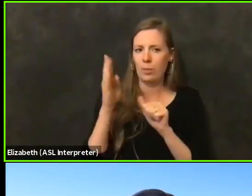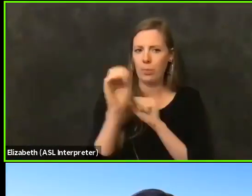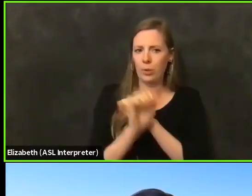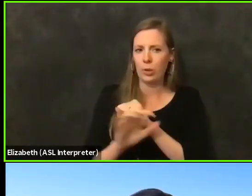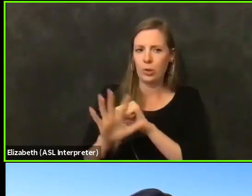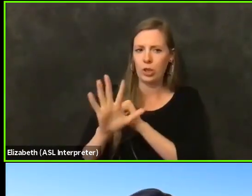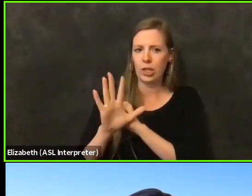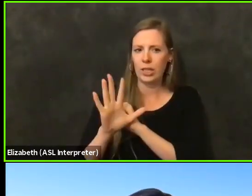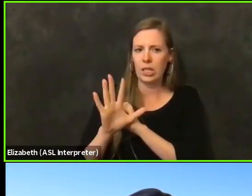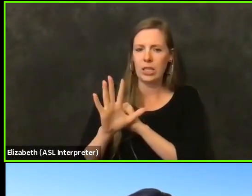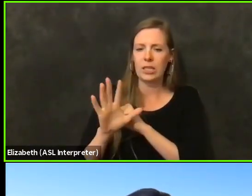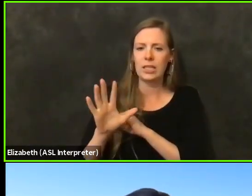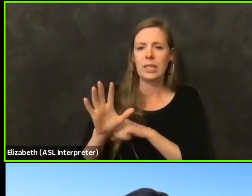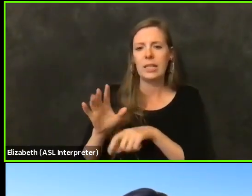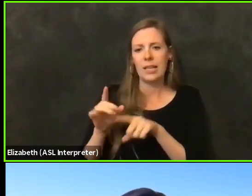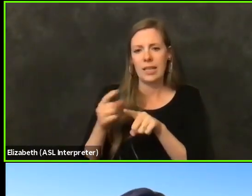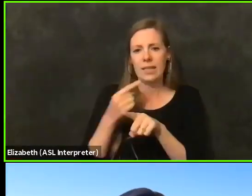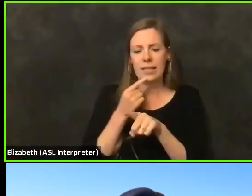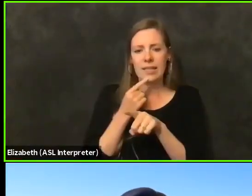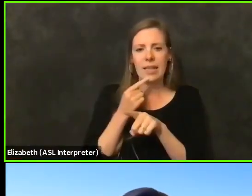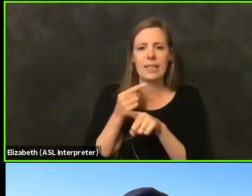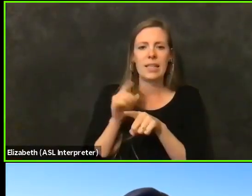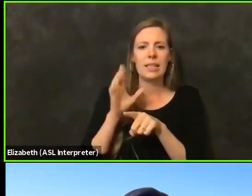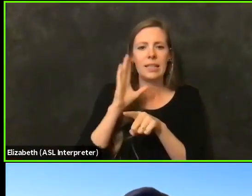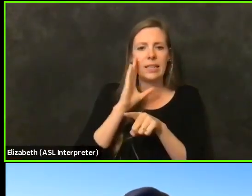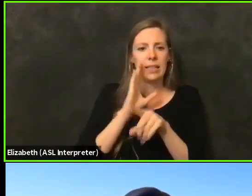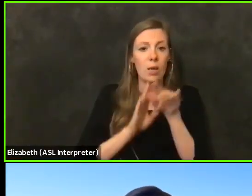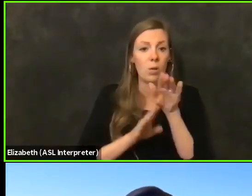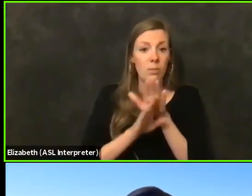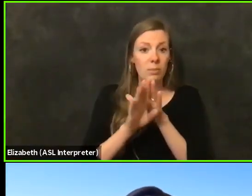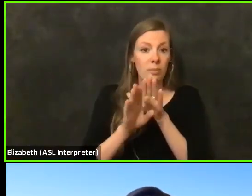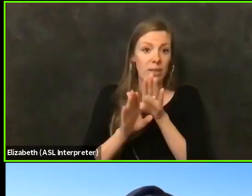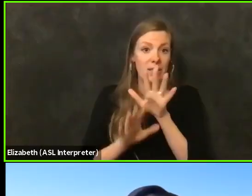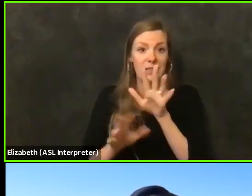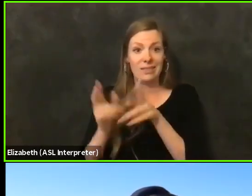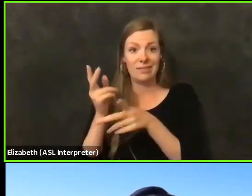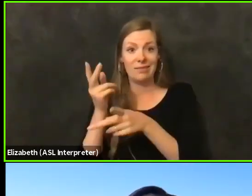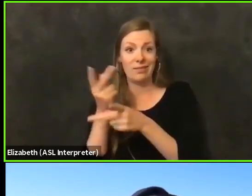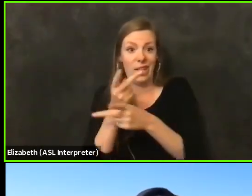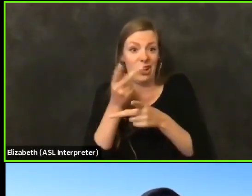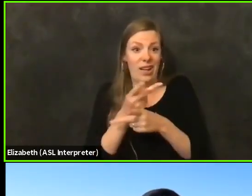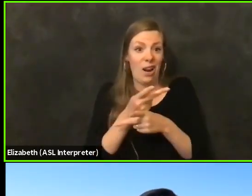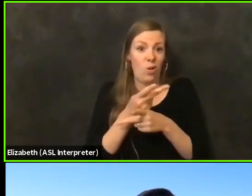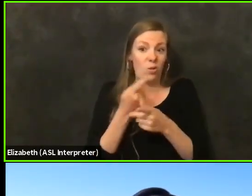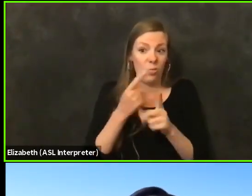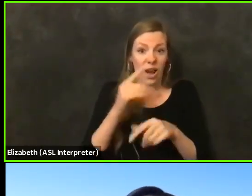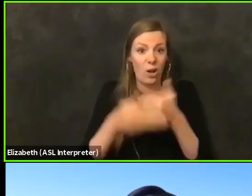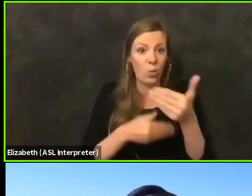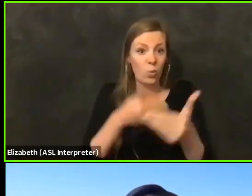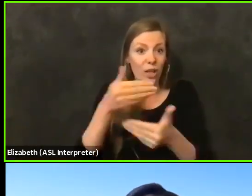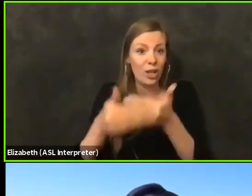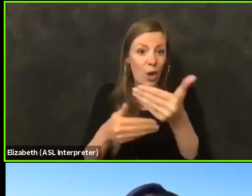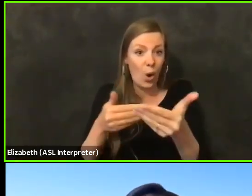Tier Hopkins said they're they're building the plane and flying at the same time. How they'll handle local issues like how